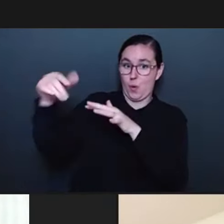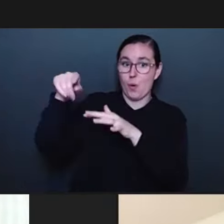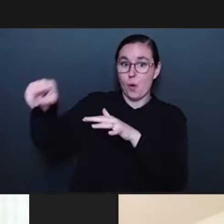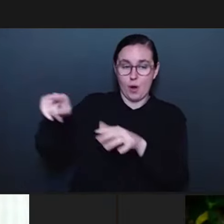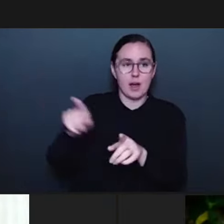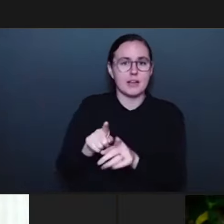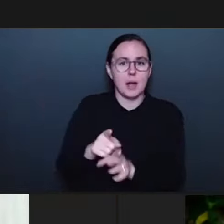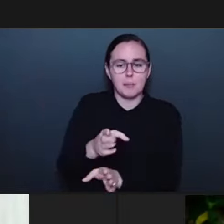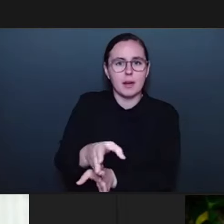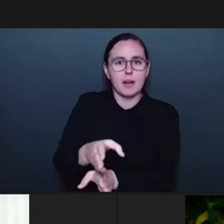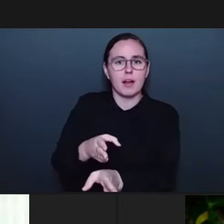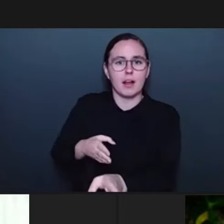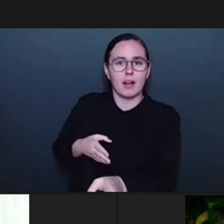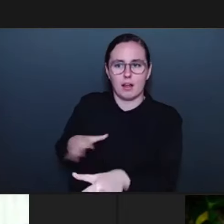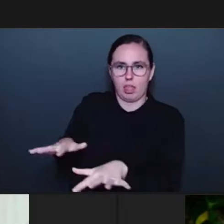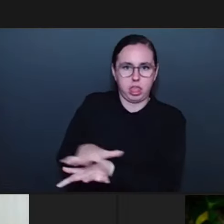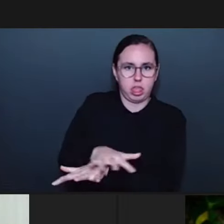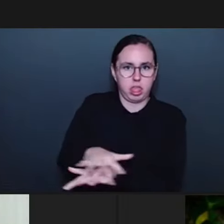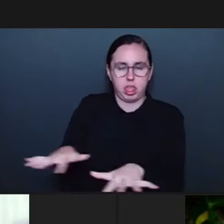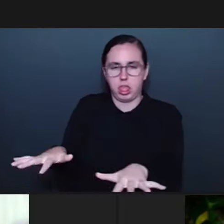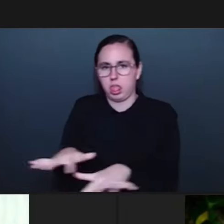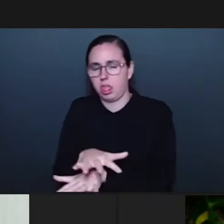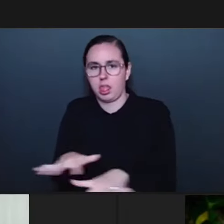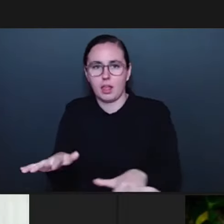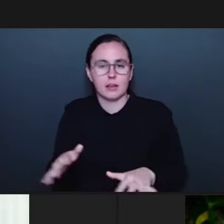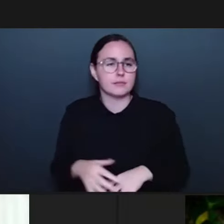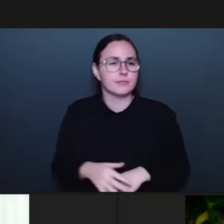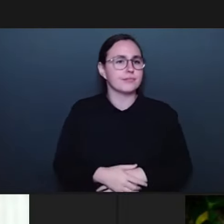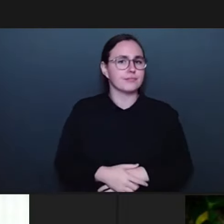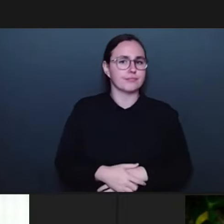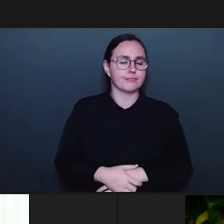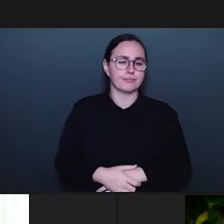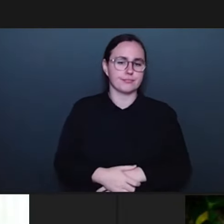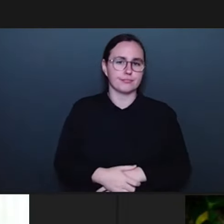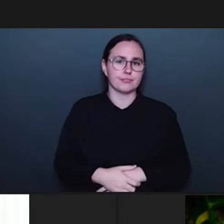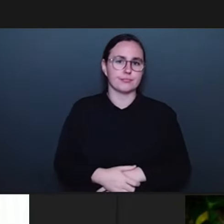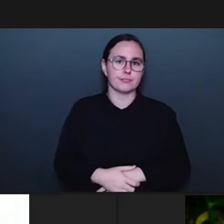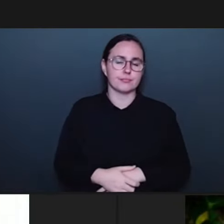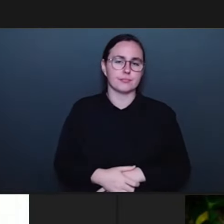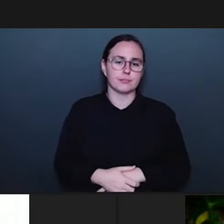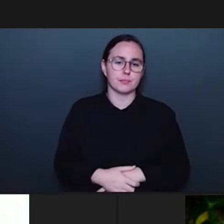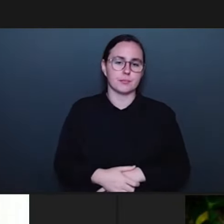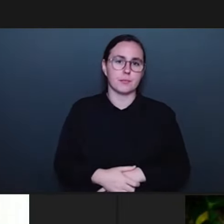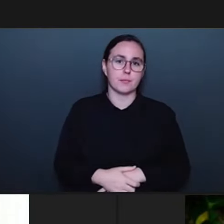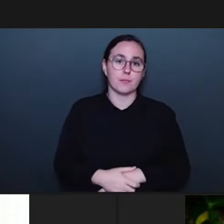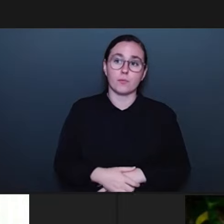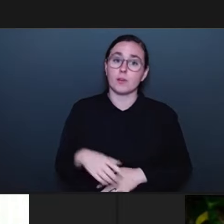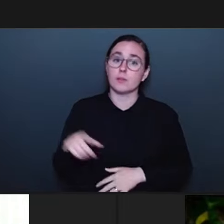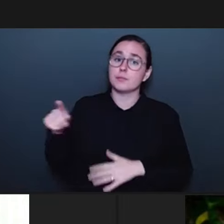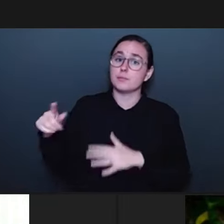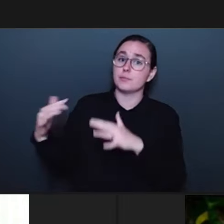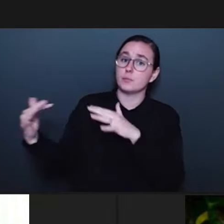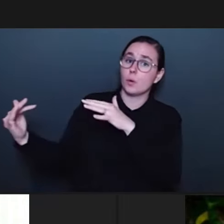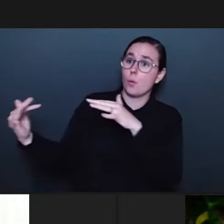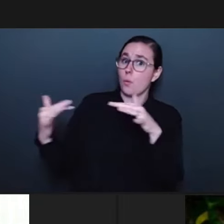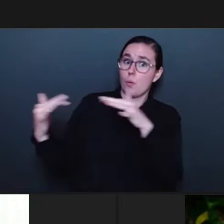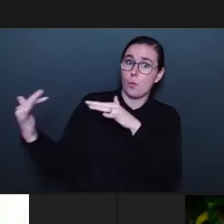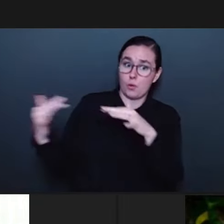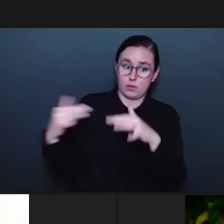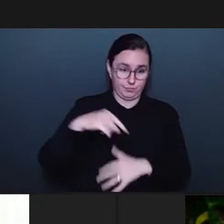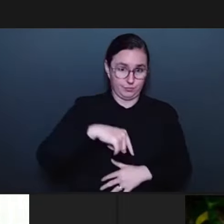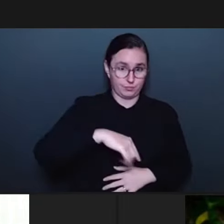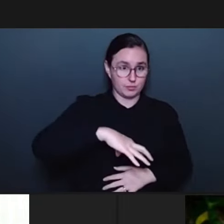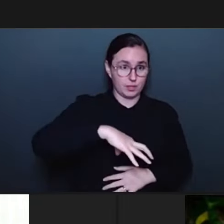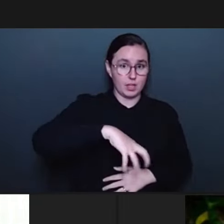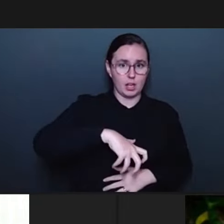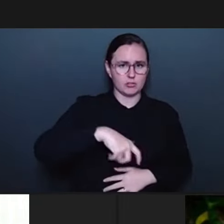The second is resilience. Countries in conflict already are more vulnerable,